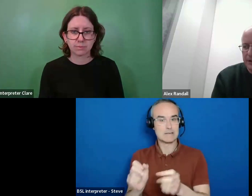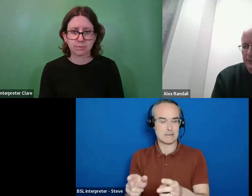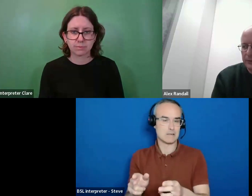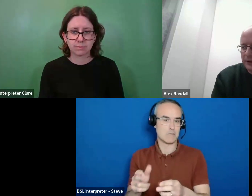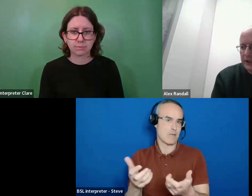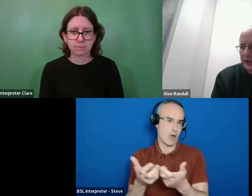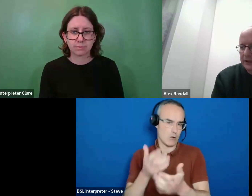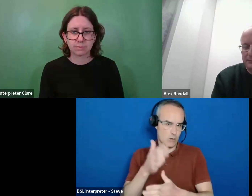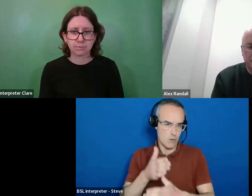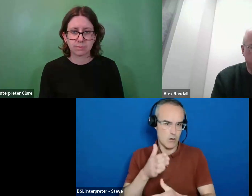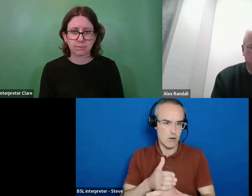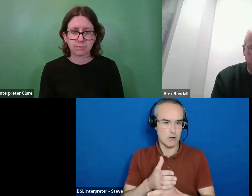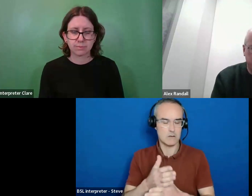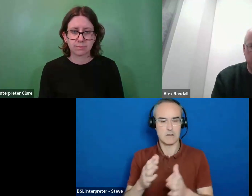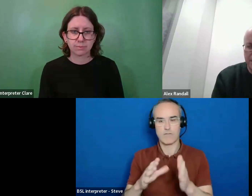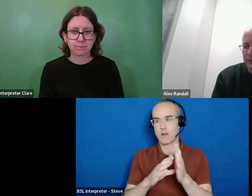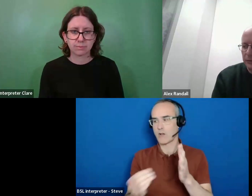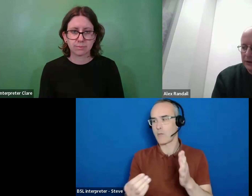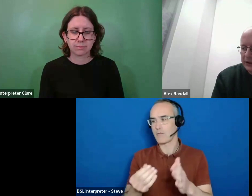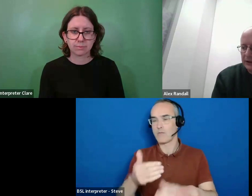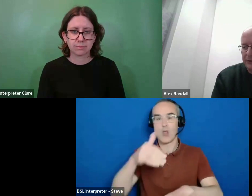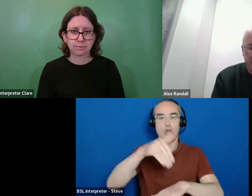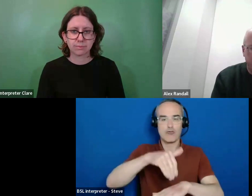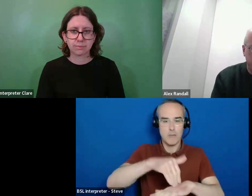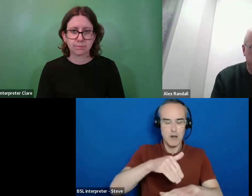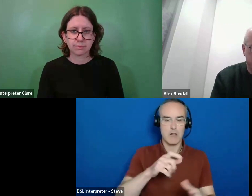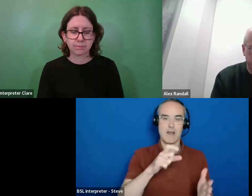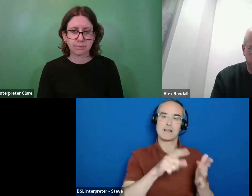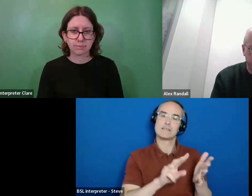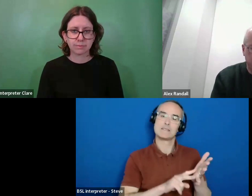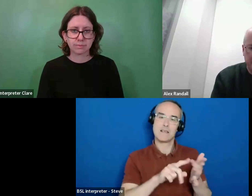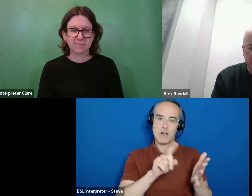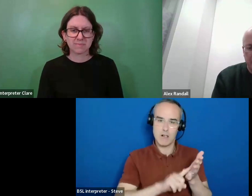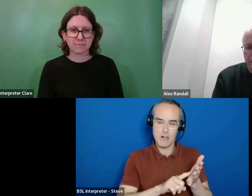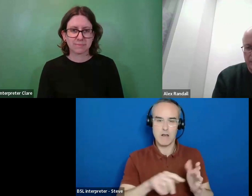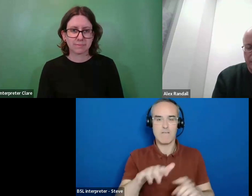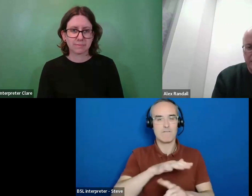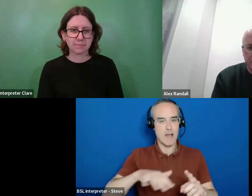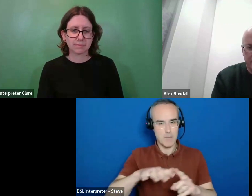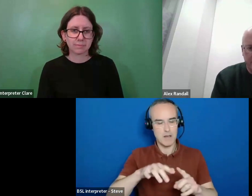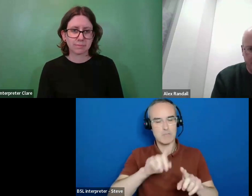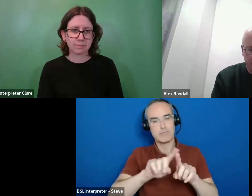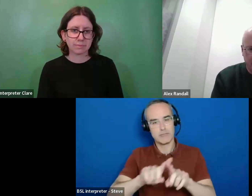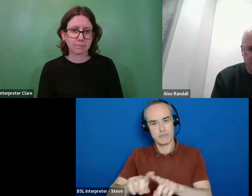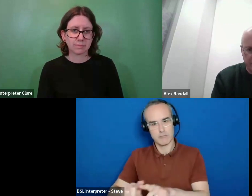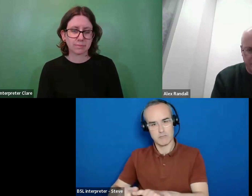So that would be criminal, civil, family, that kind of thing. Those bodies, although they're looking for